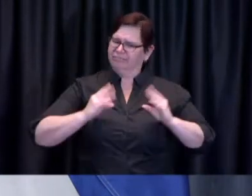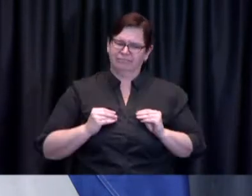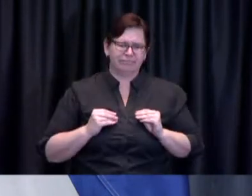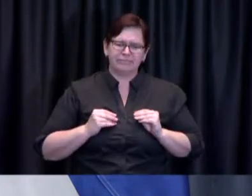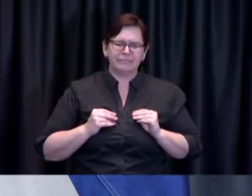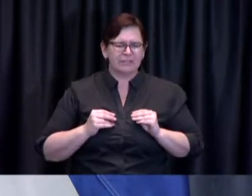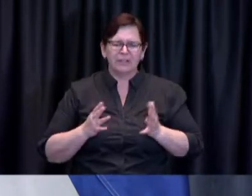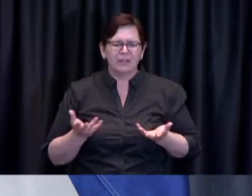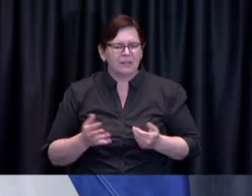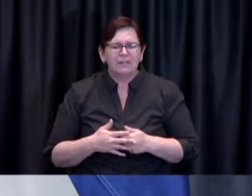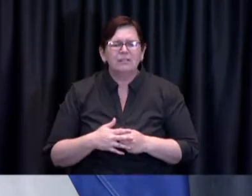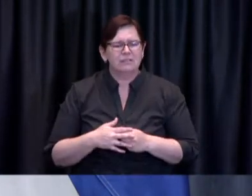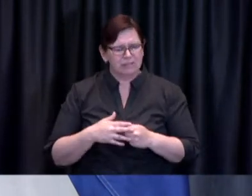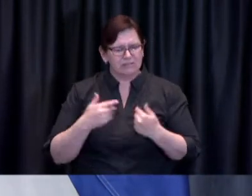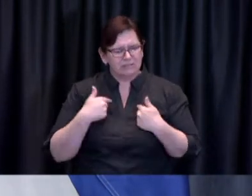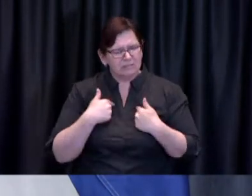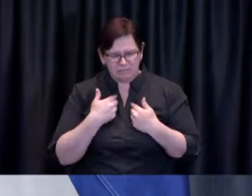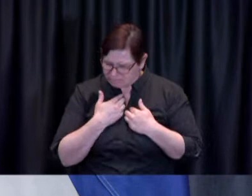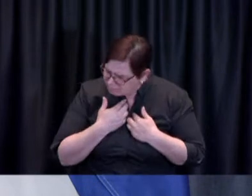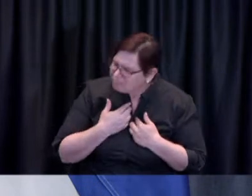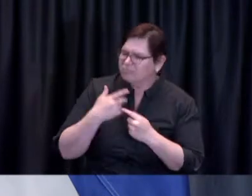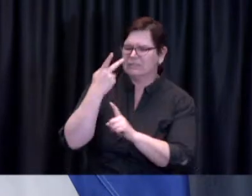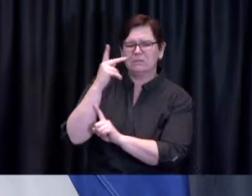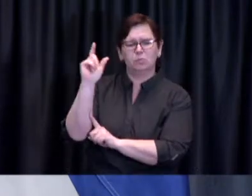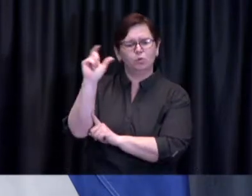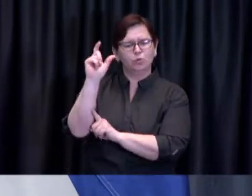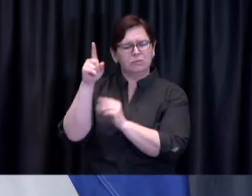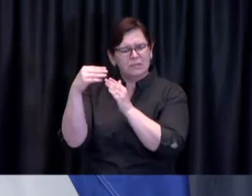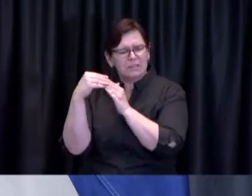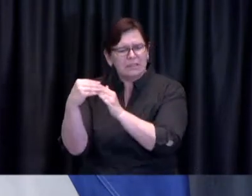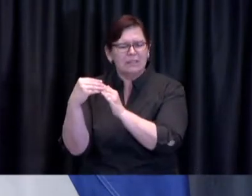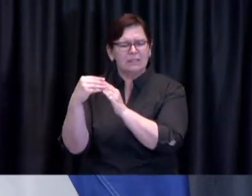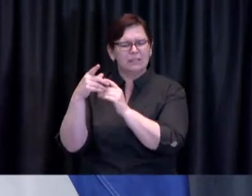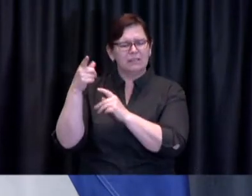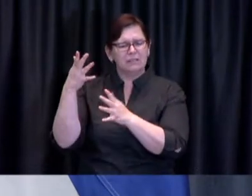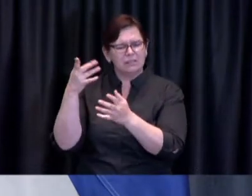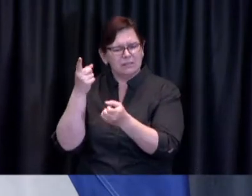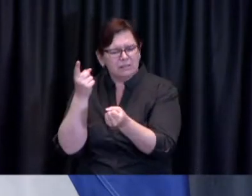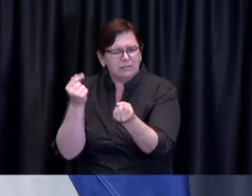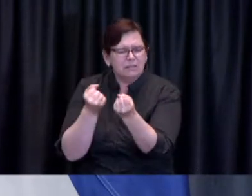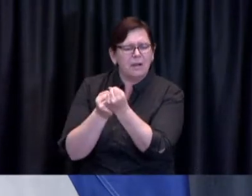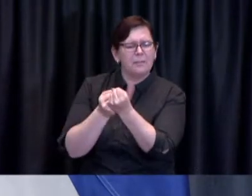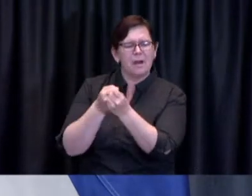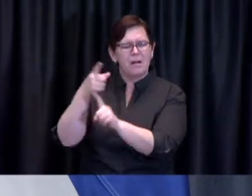of people of interested in the Palestinian cause and people who are leaders in the jewish community